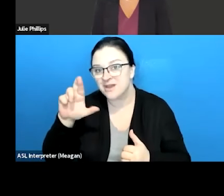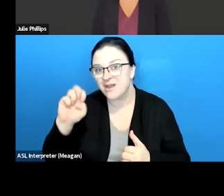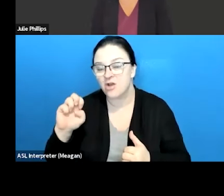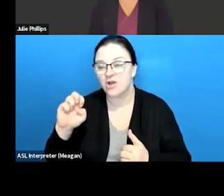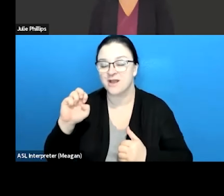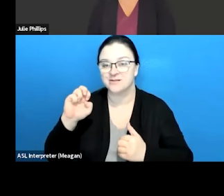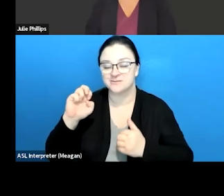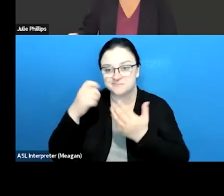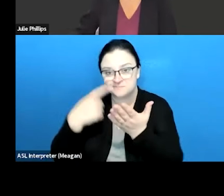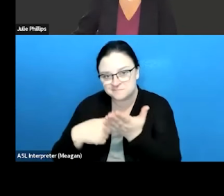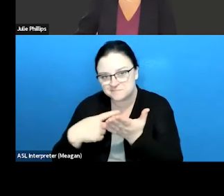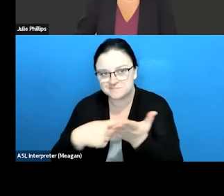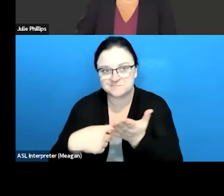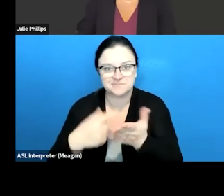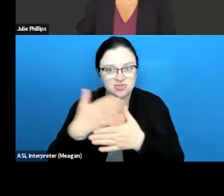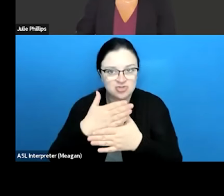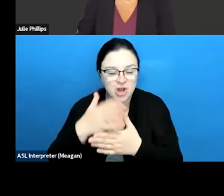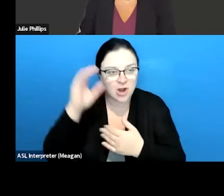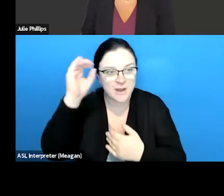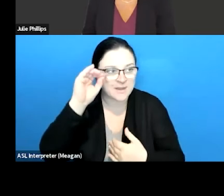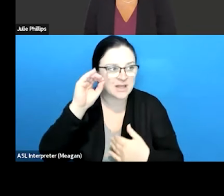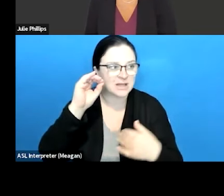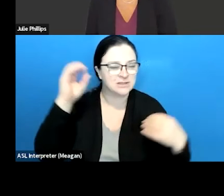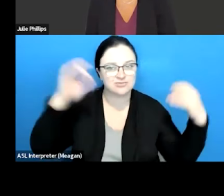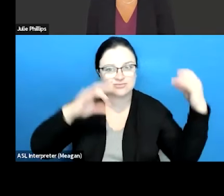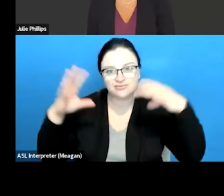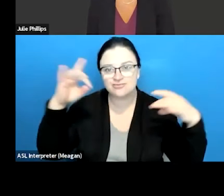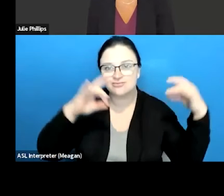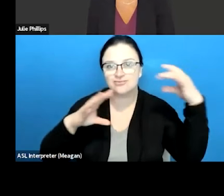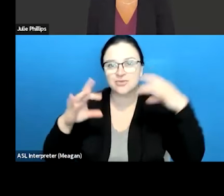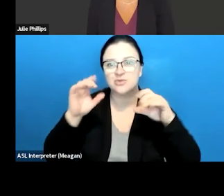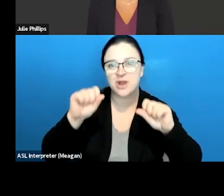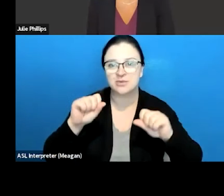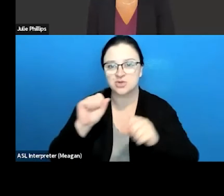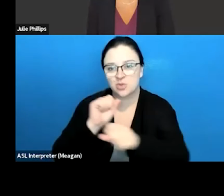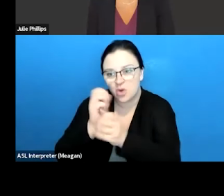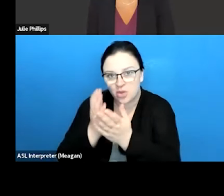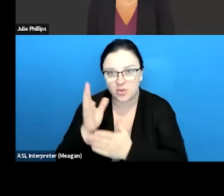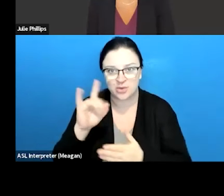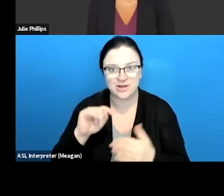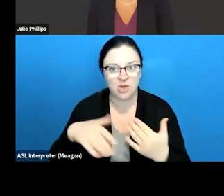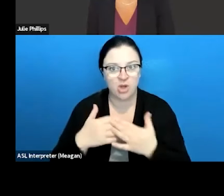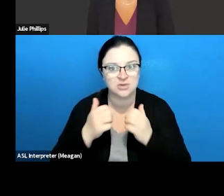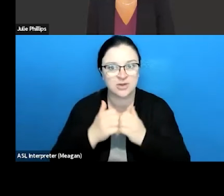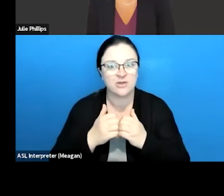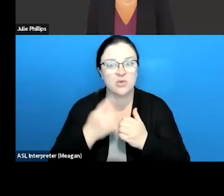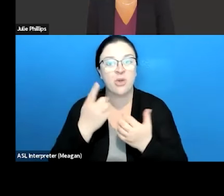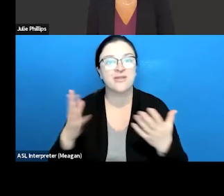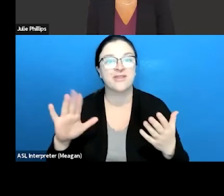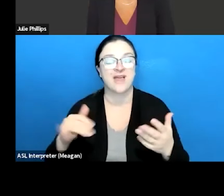and sharing opinions and being able to work through that. And I think one of the things that enabled us to do that